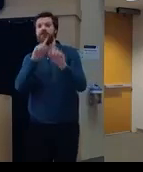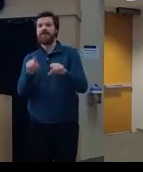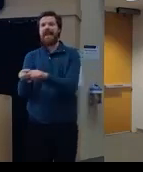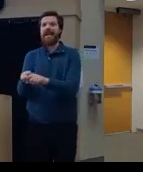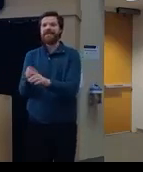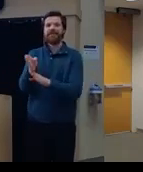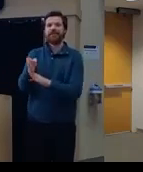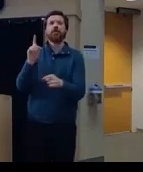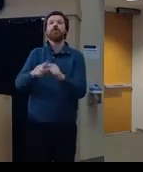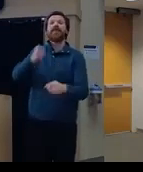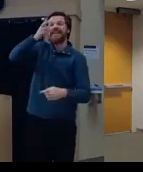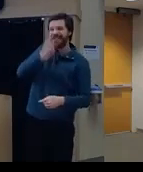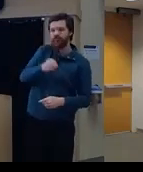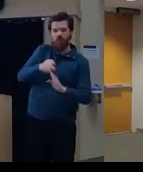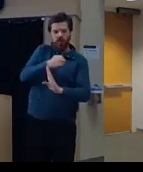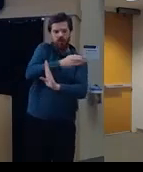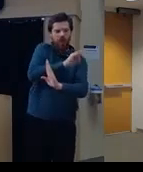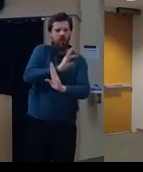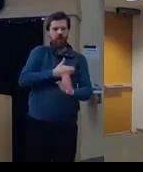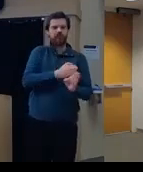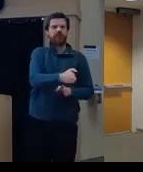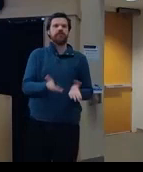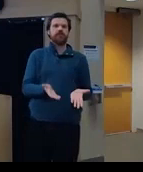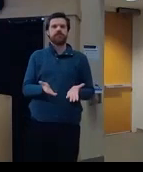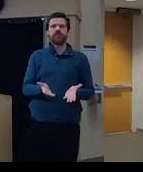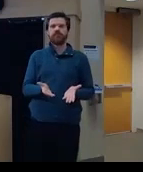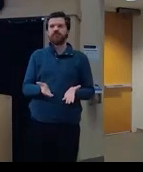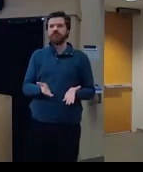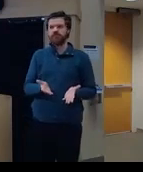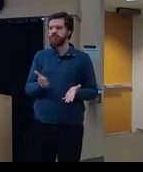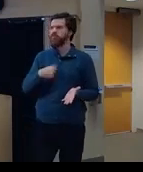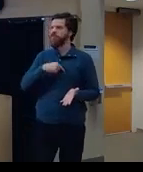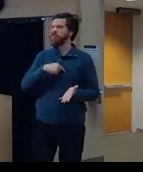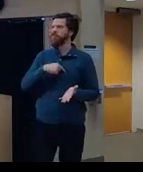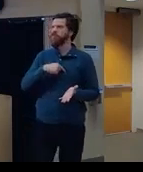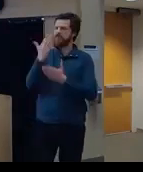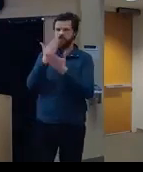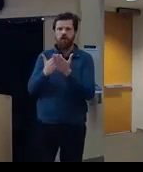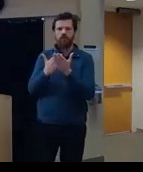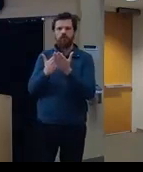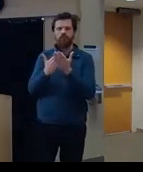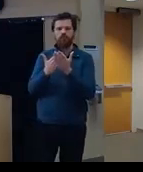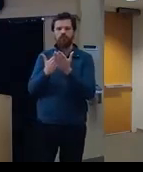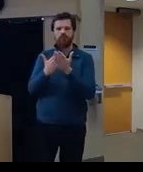to the history of this discipline right that we are in in to some degree in in in defense